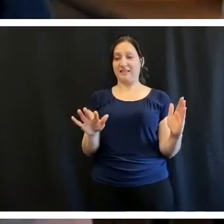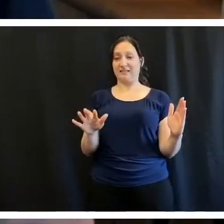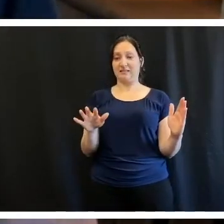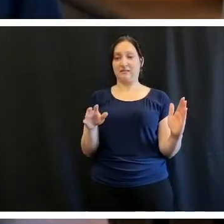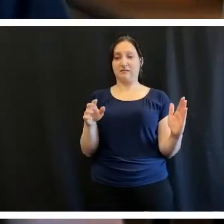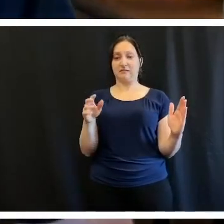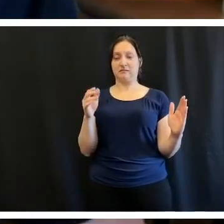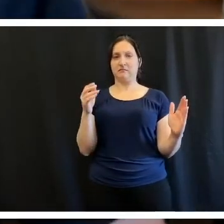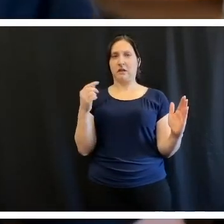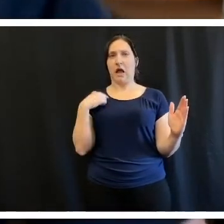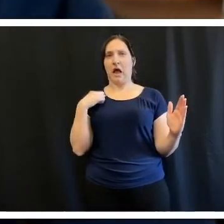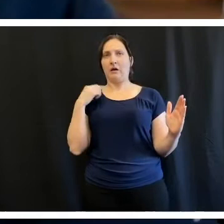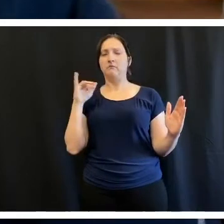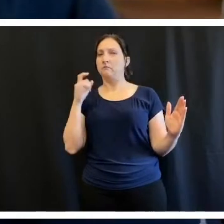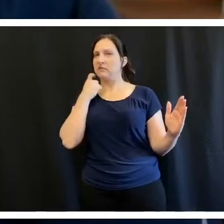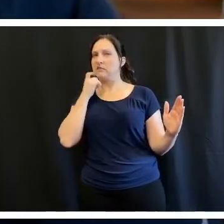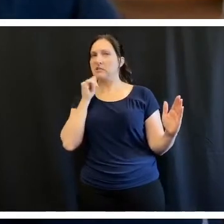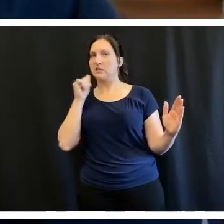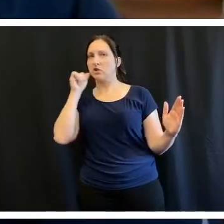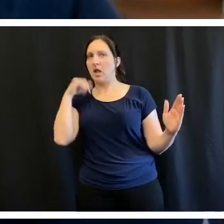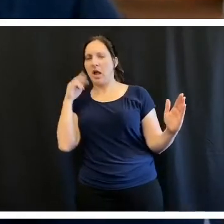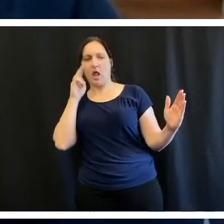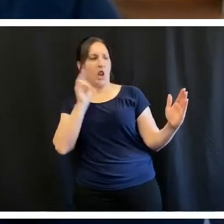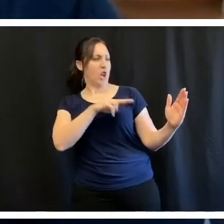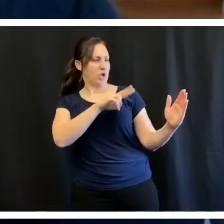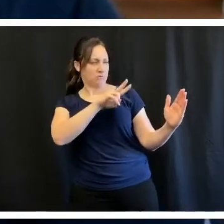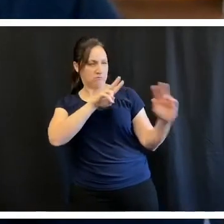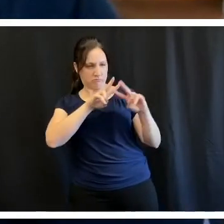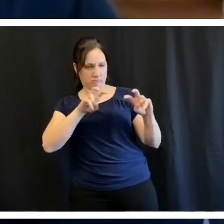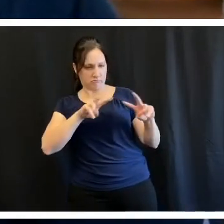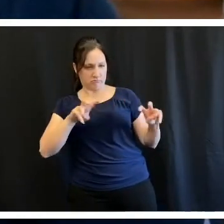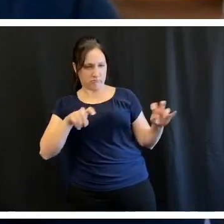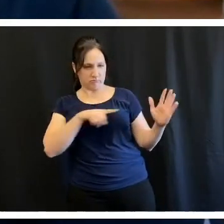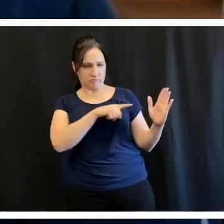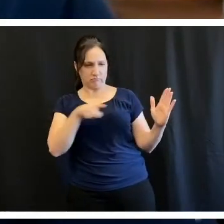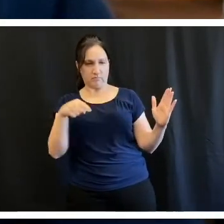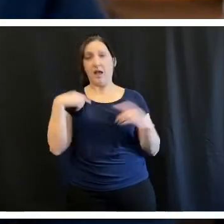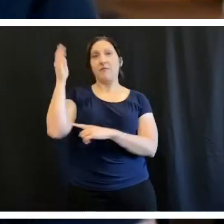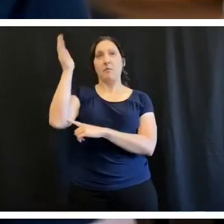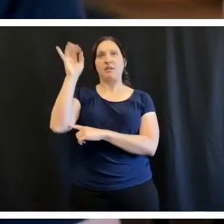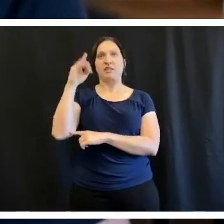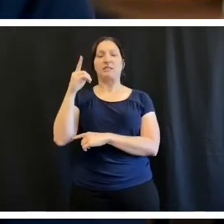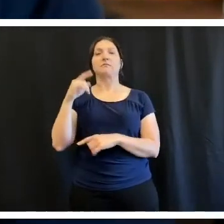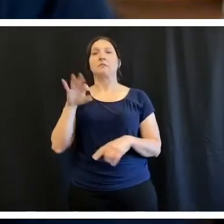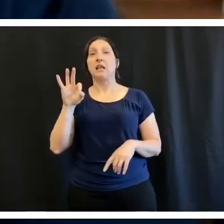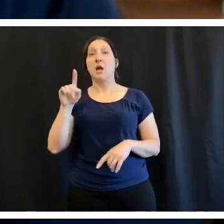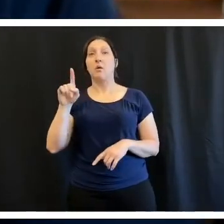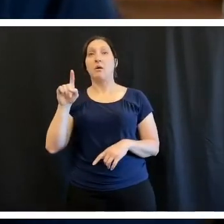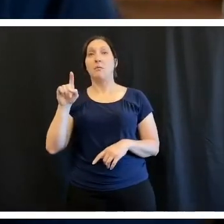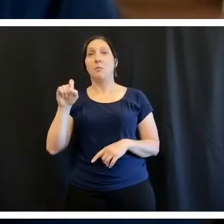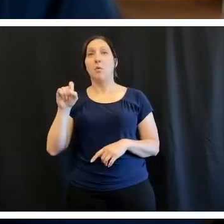they did a presentation to the school board yesterday. 91.5% of all the students at Bryan ISD